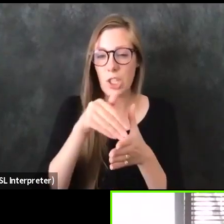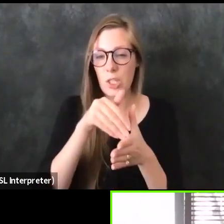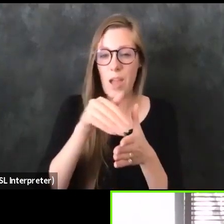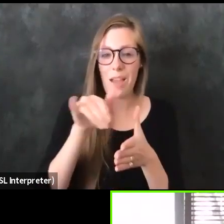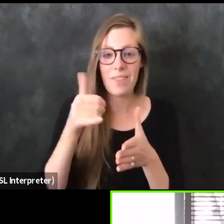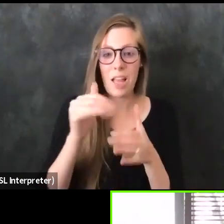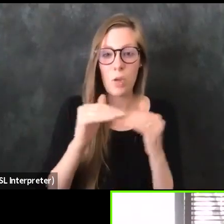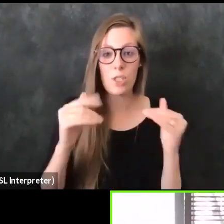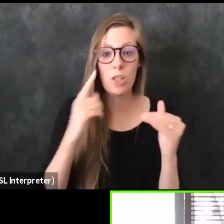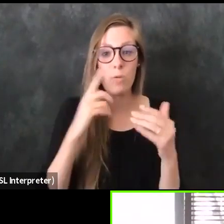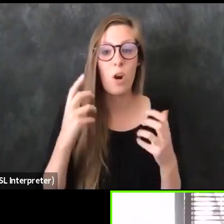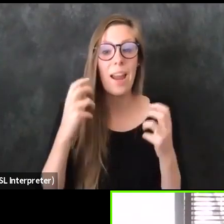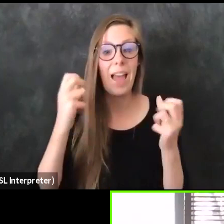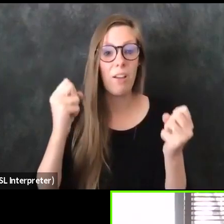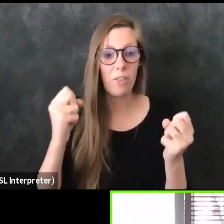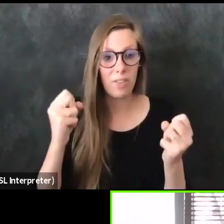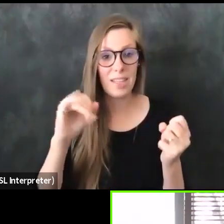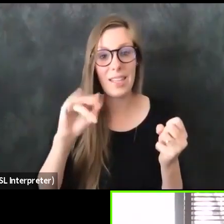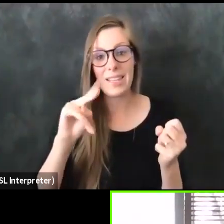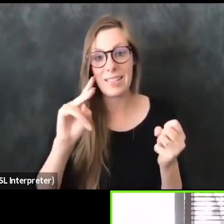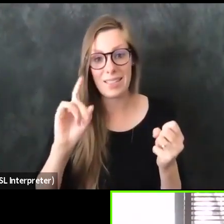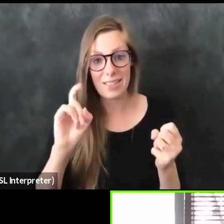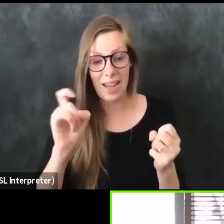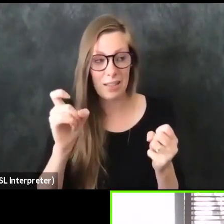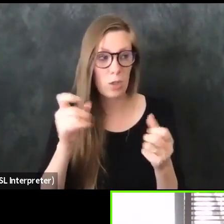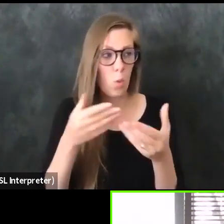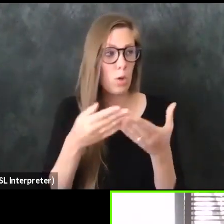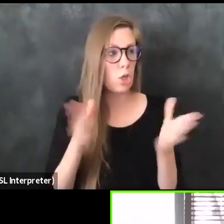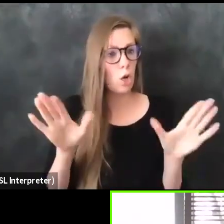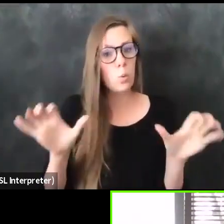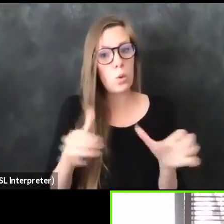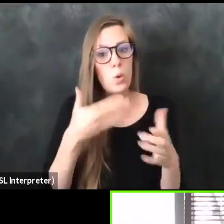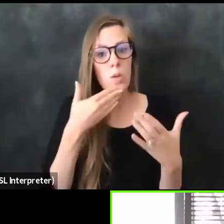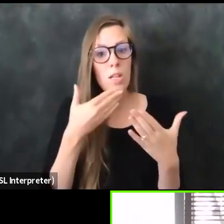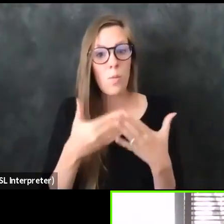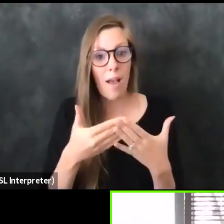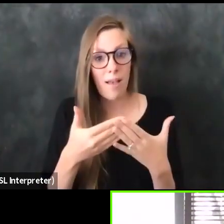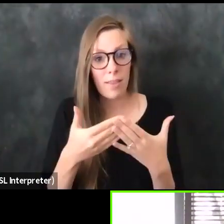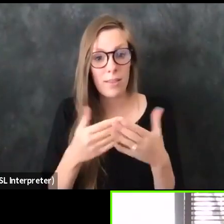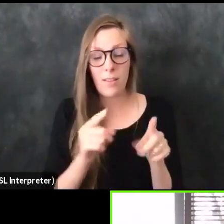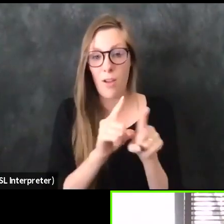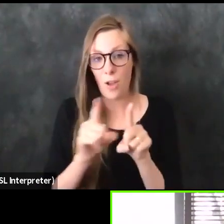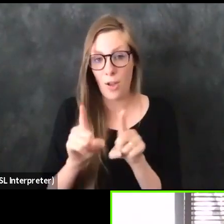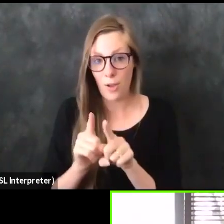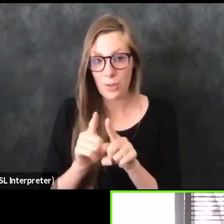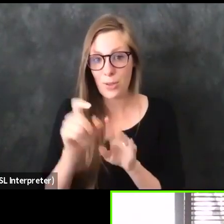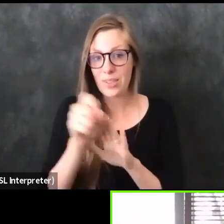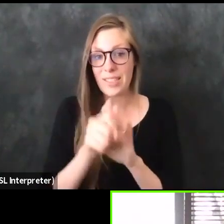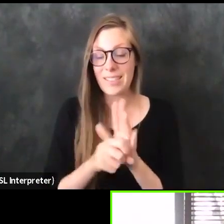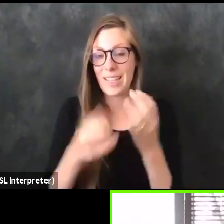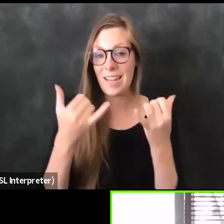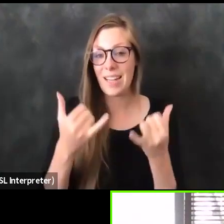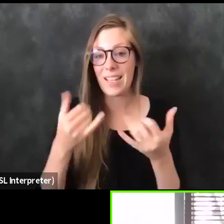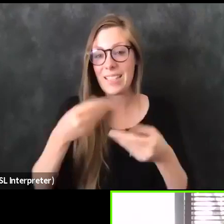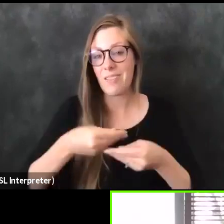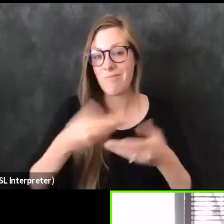So all in all, we are doing quite well. Additionally, the state is now administered about three point four